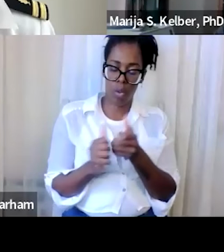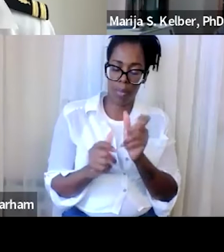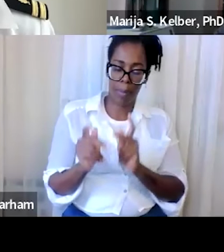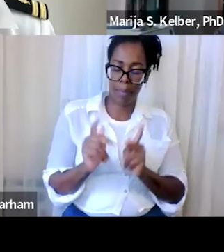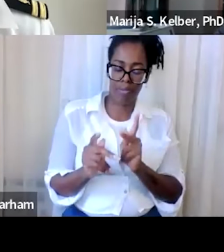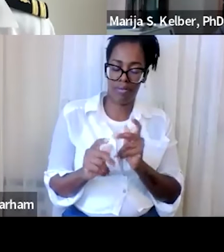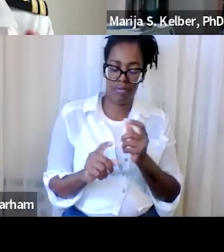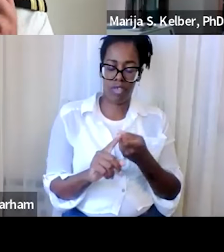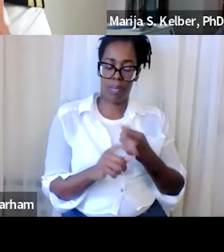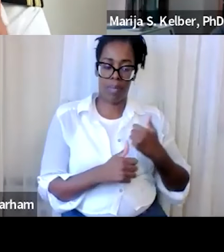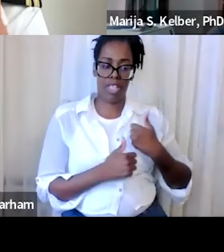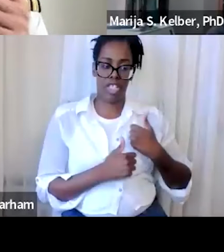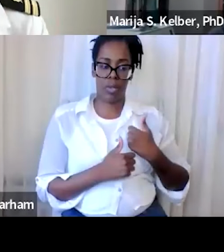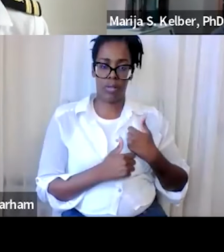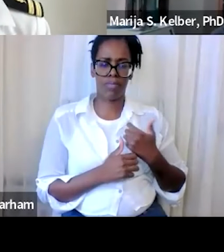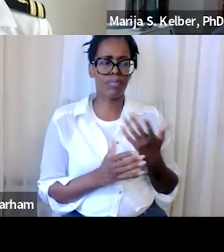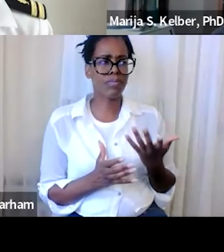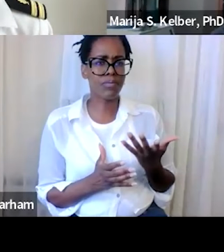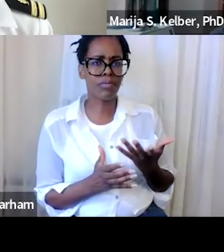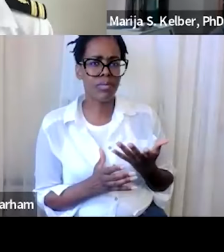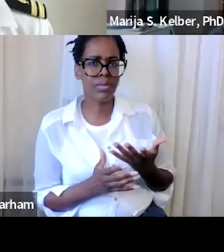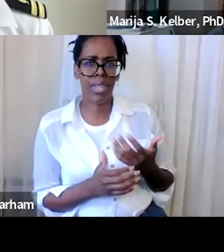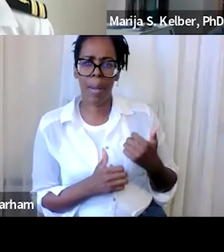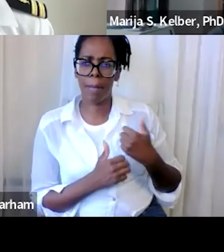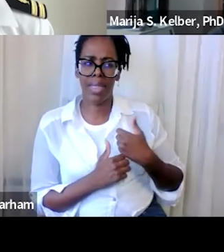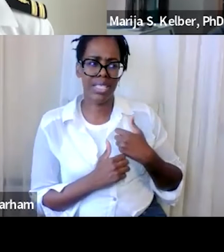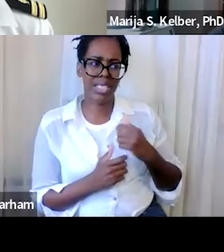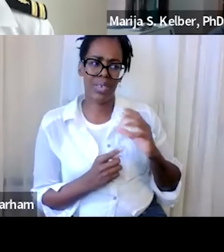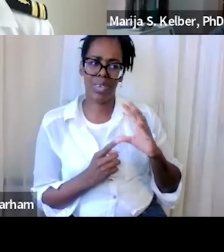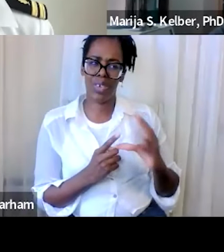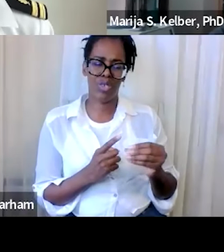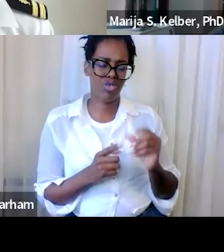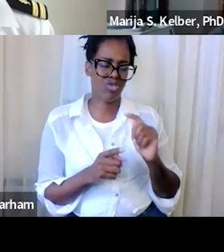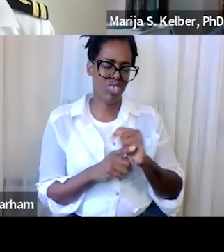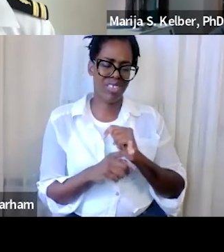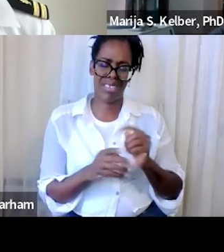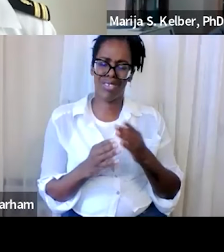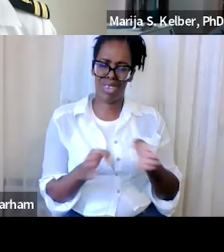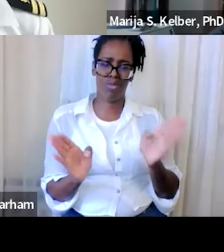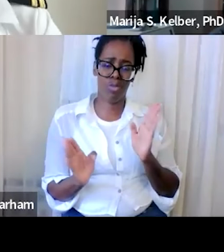I think again, really military culture training in general. Again, the links that I shared,